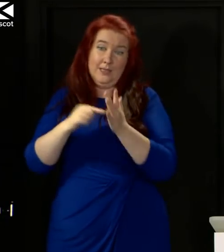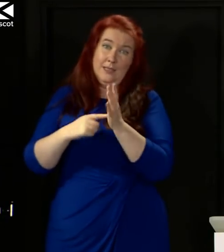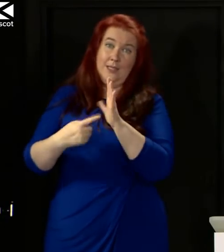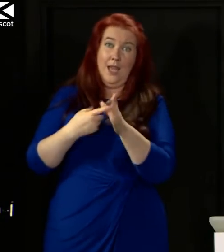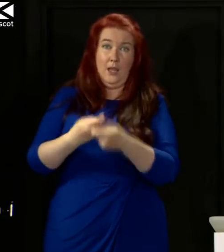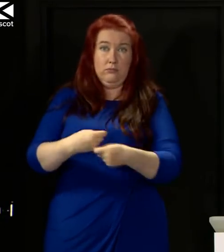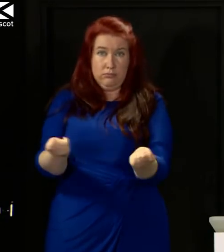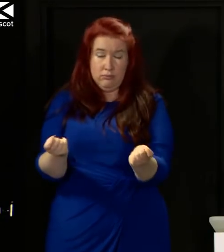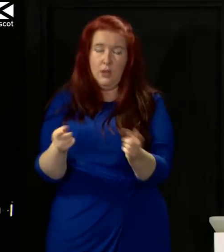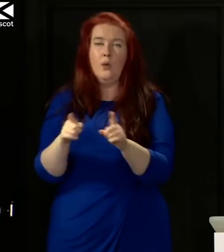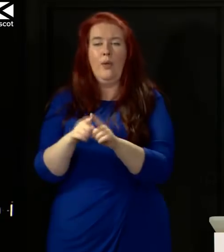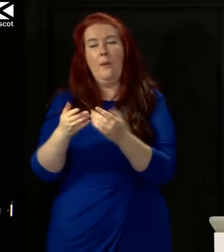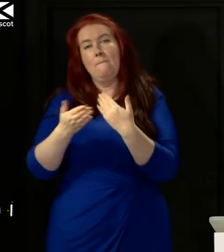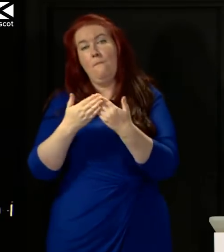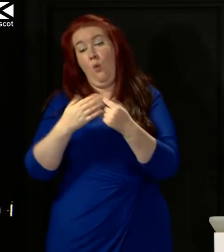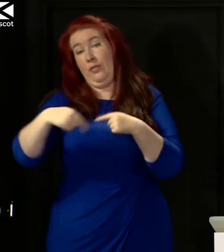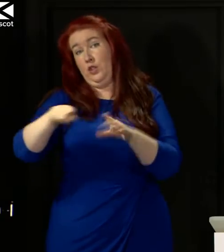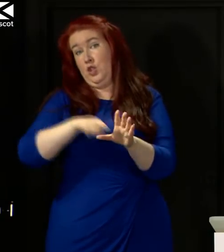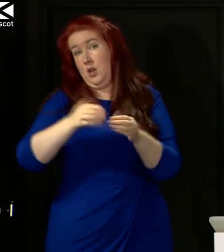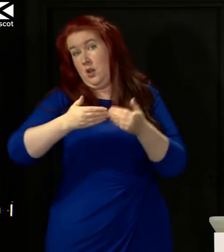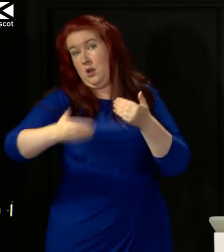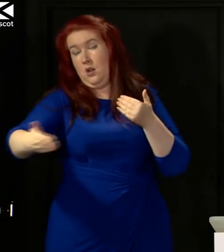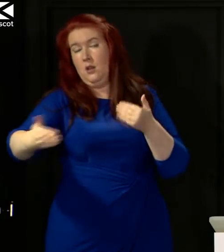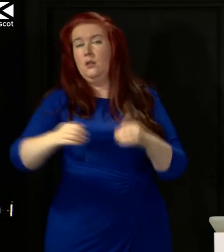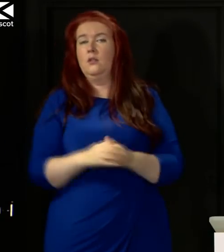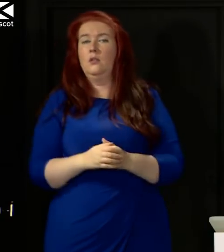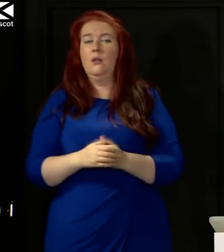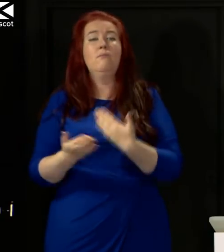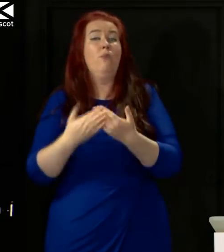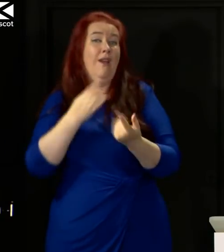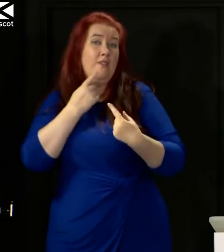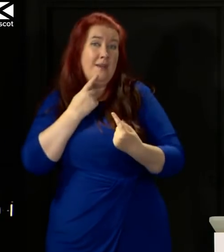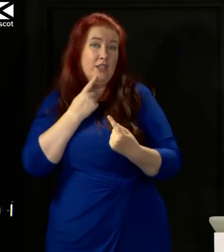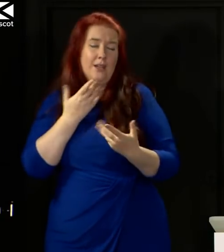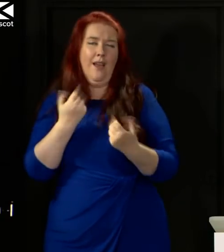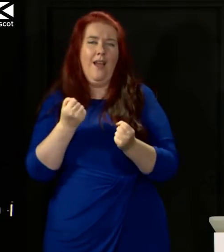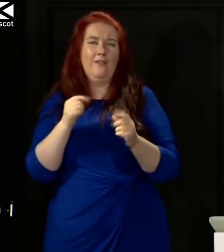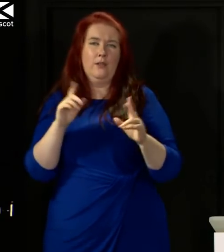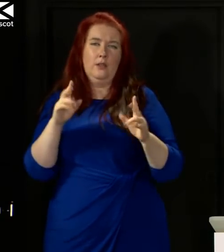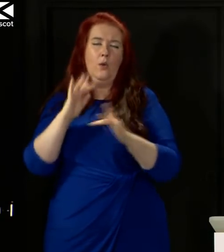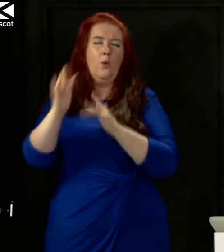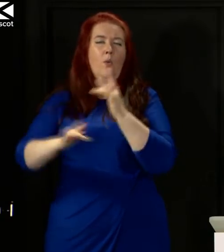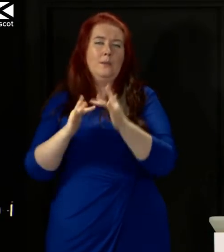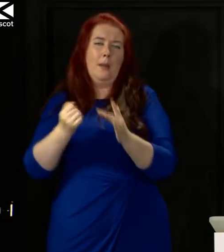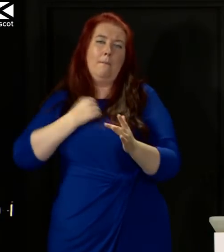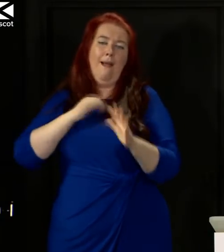year. And further details of these courses will be available on the My World of Work website.